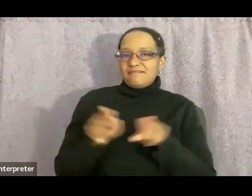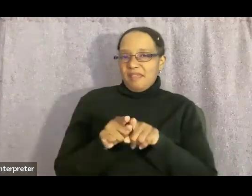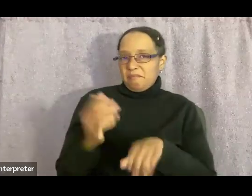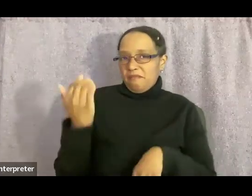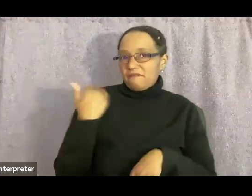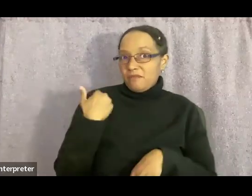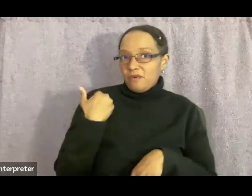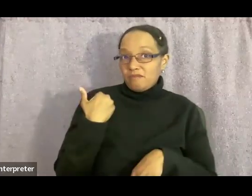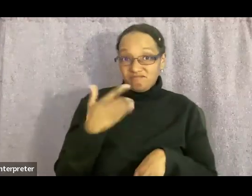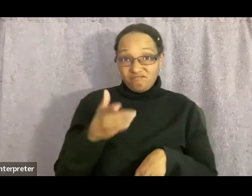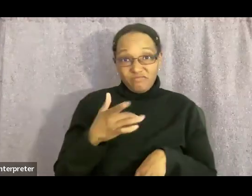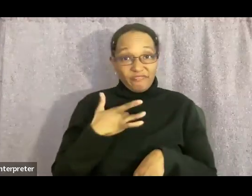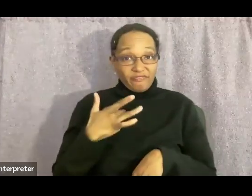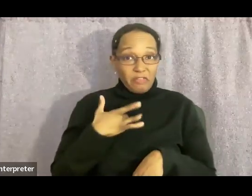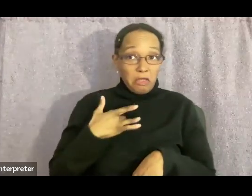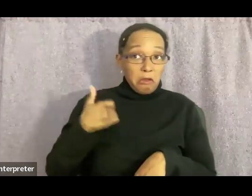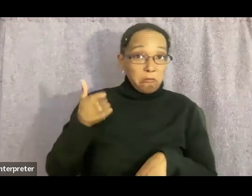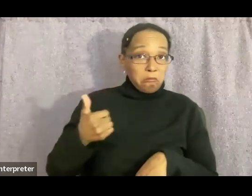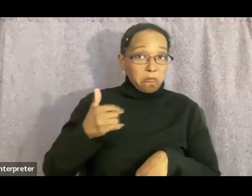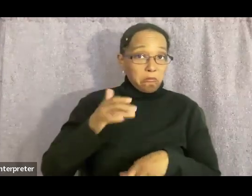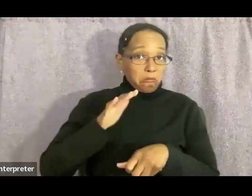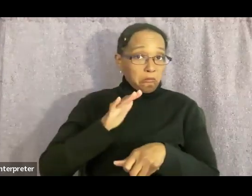You're feeling like I'm good here? Then you're good.